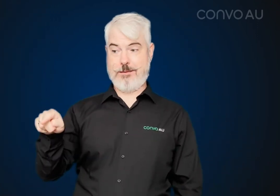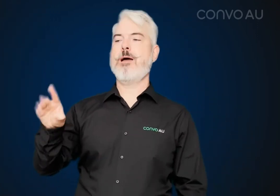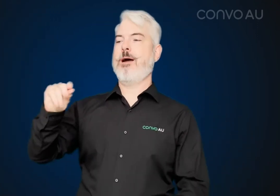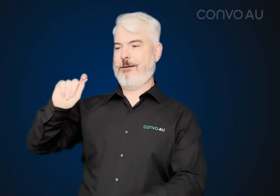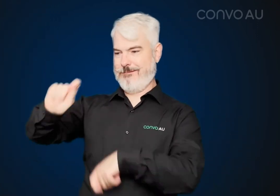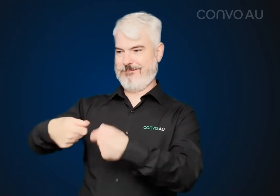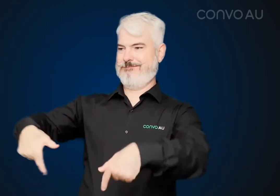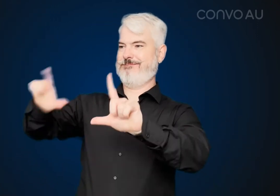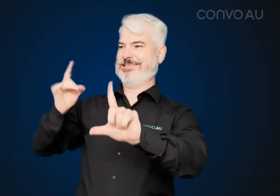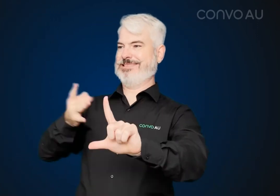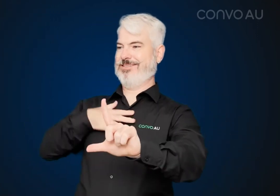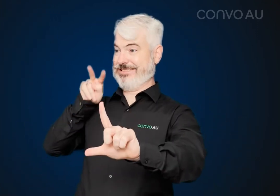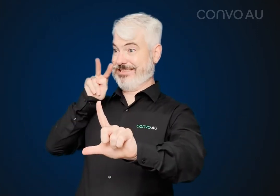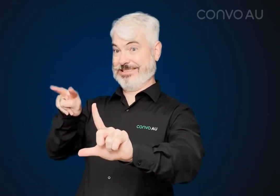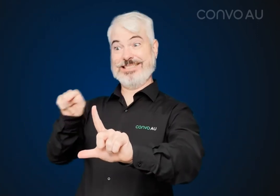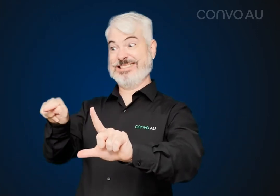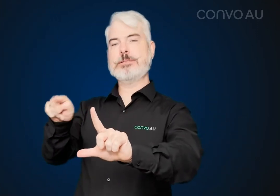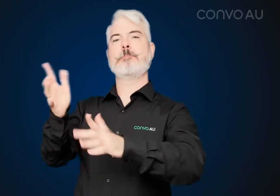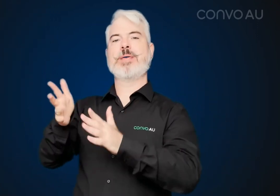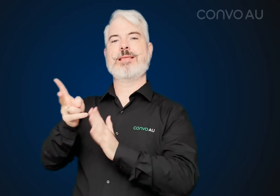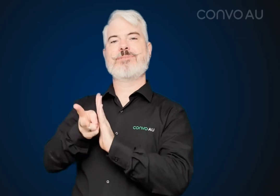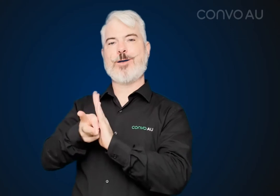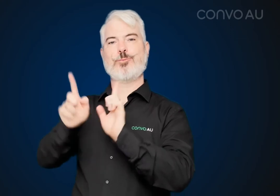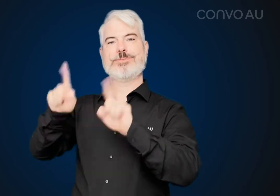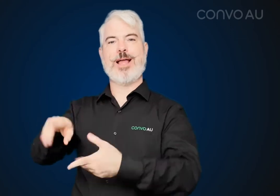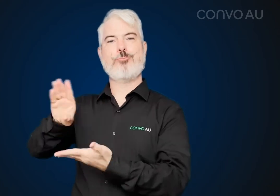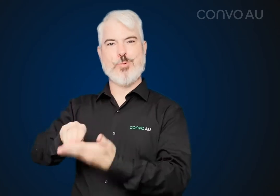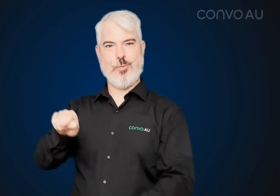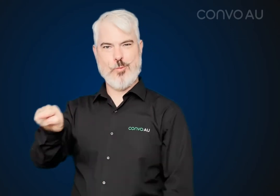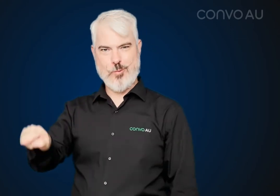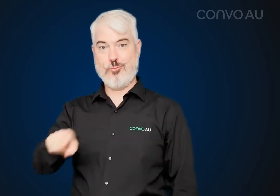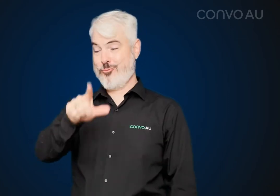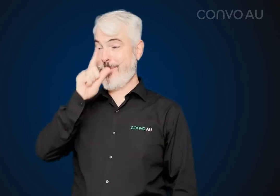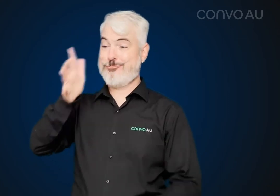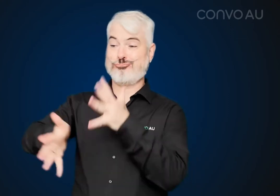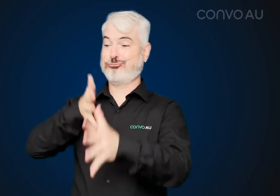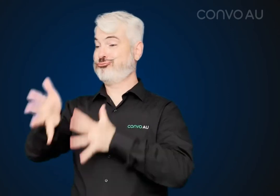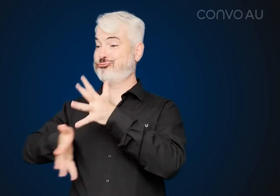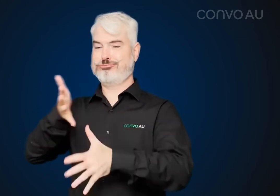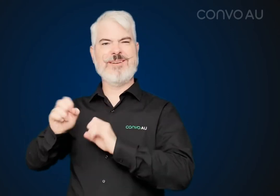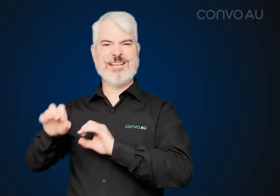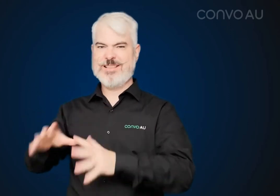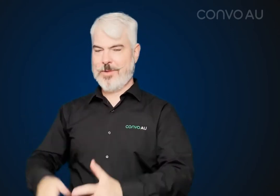When the timer finishes, you will see yourself on camera that is the start of your video recording.